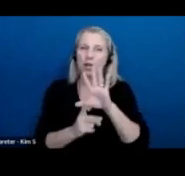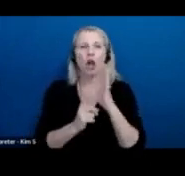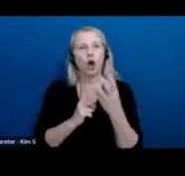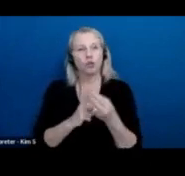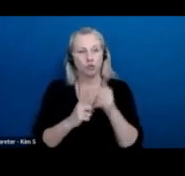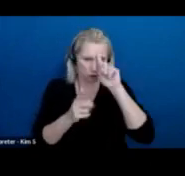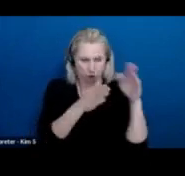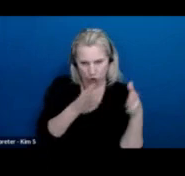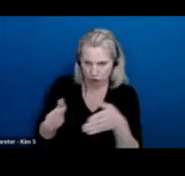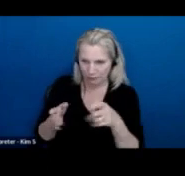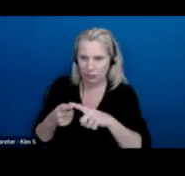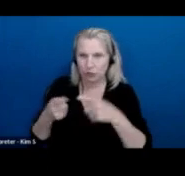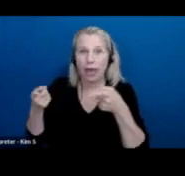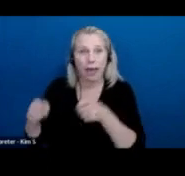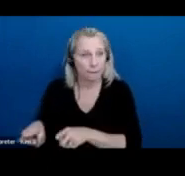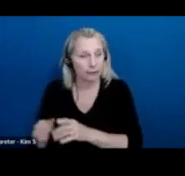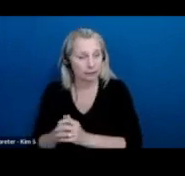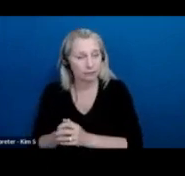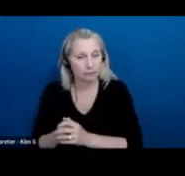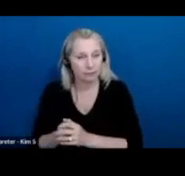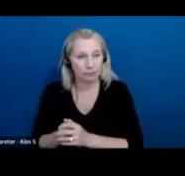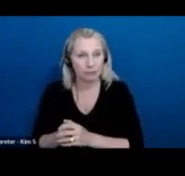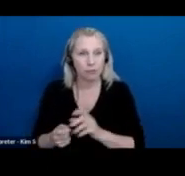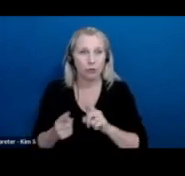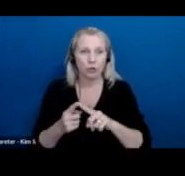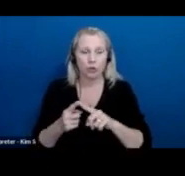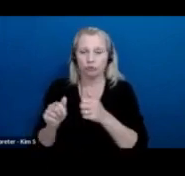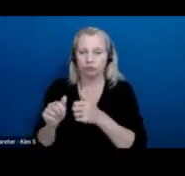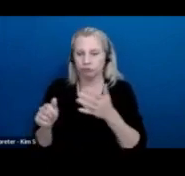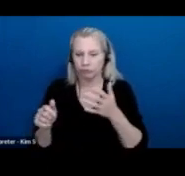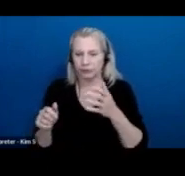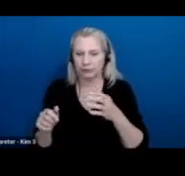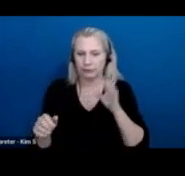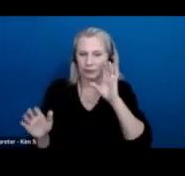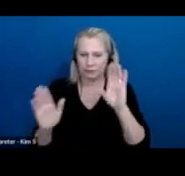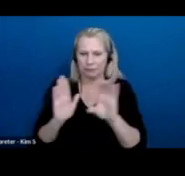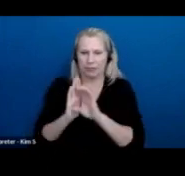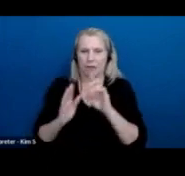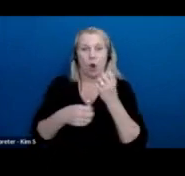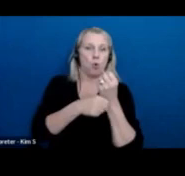that needs to happen, which is to move away from the image of rescuing children from their